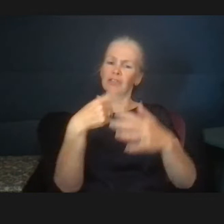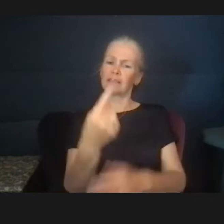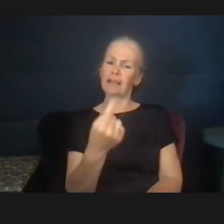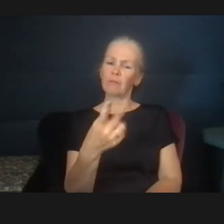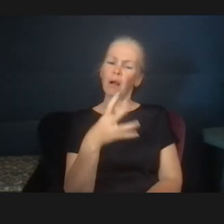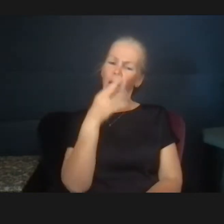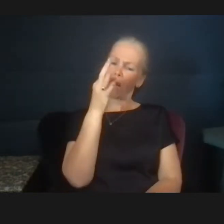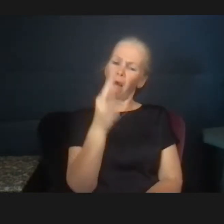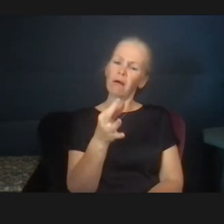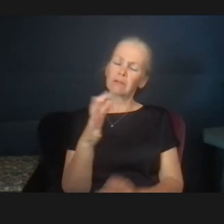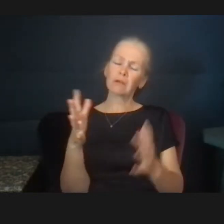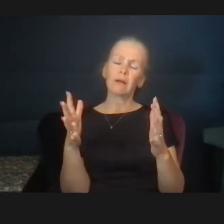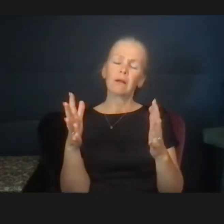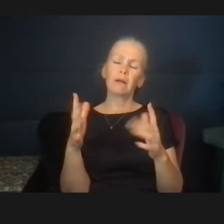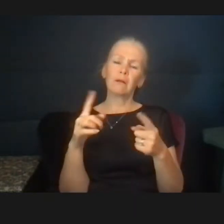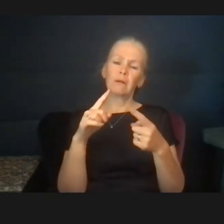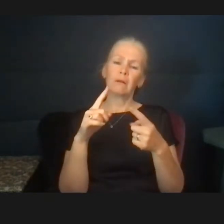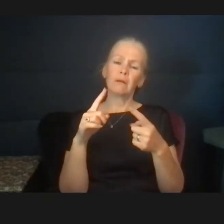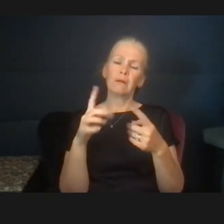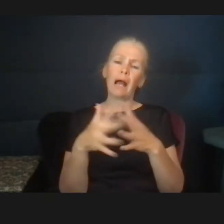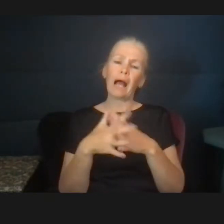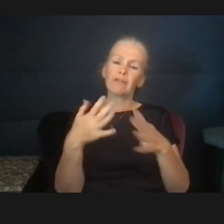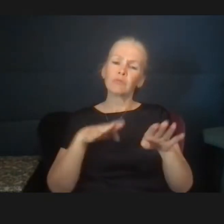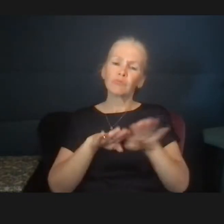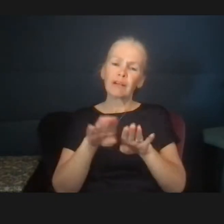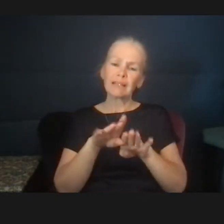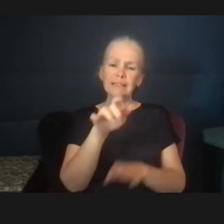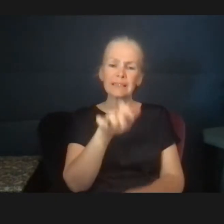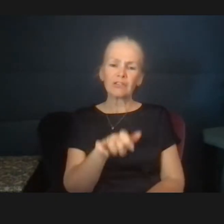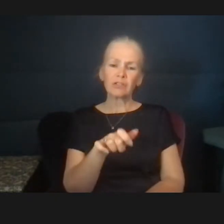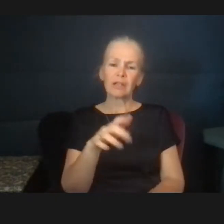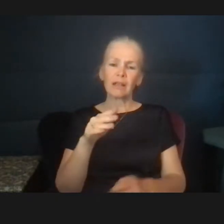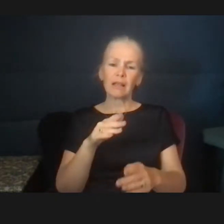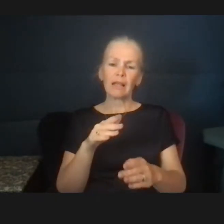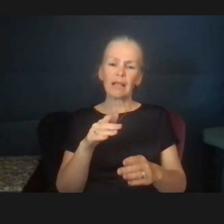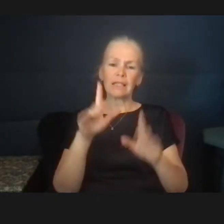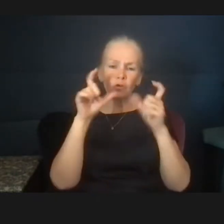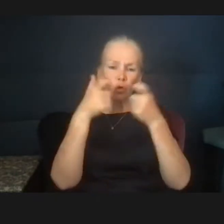is how are we as practitioners in further and higher education? How are we doing?